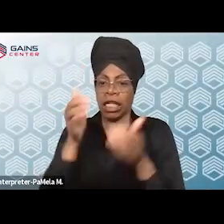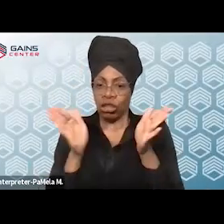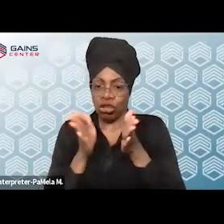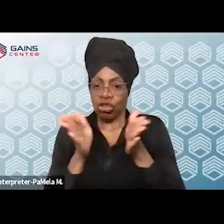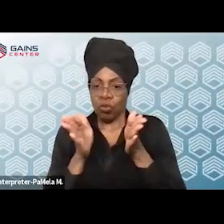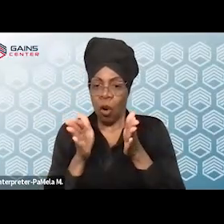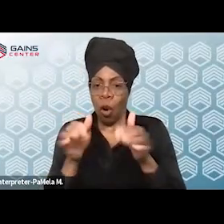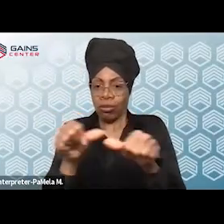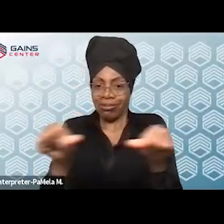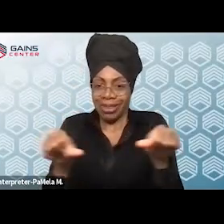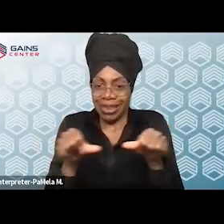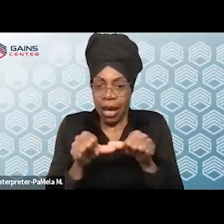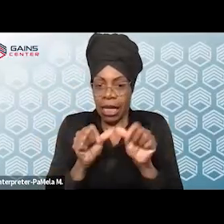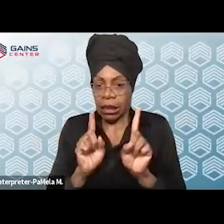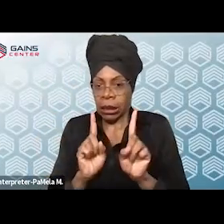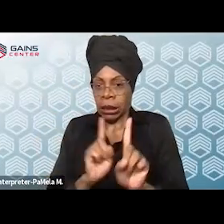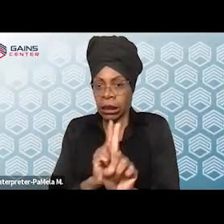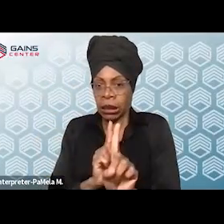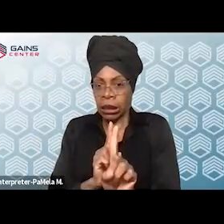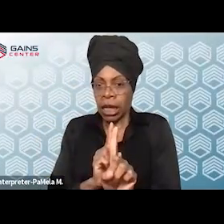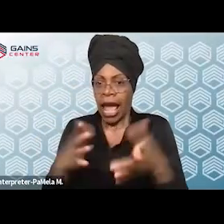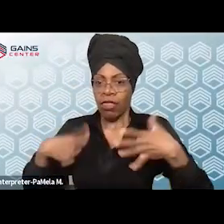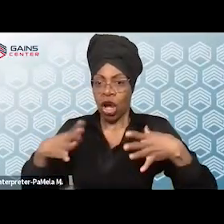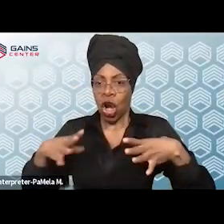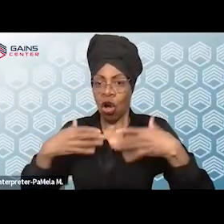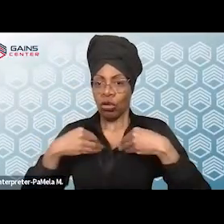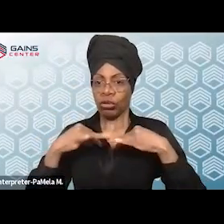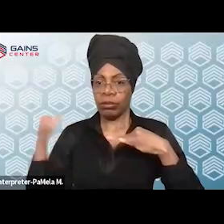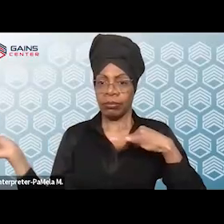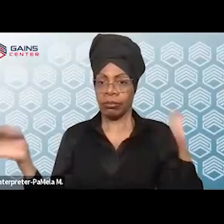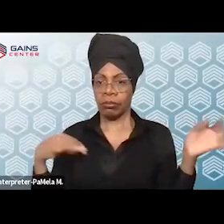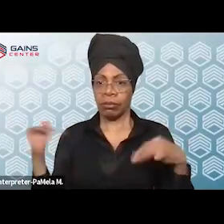and the removal of clothing and exposure.